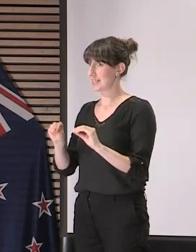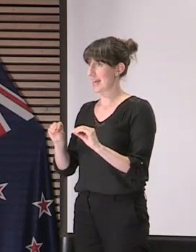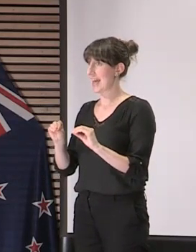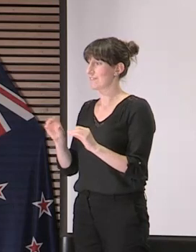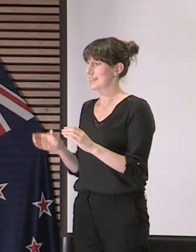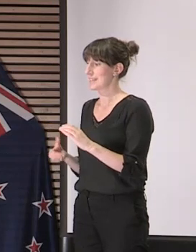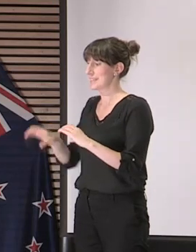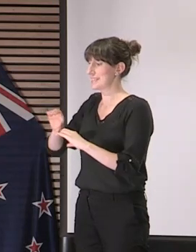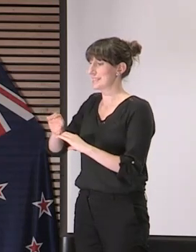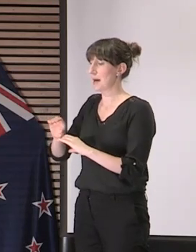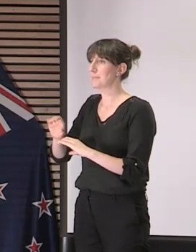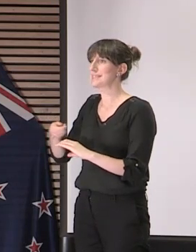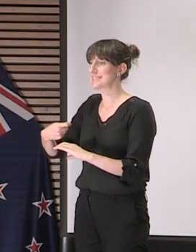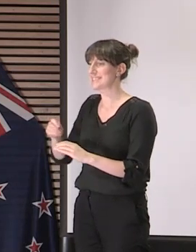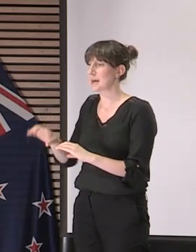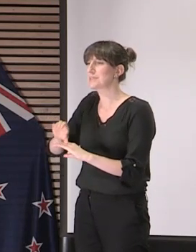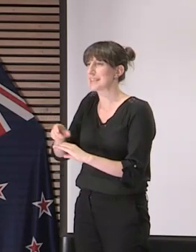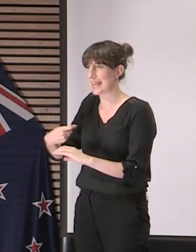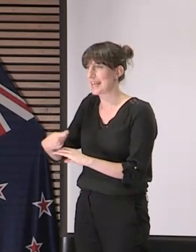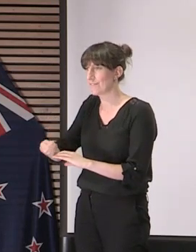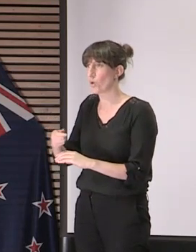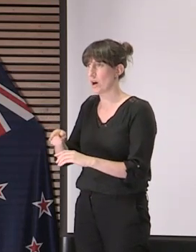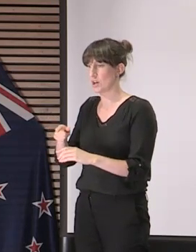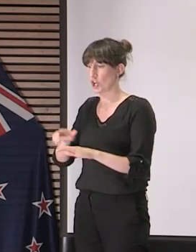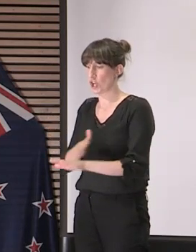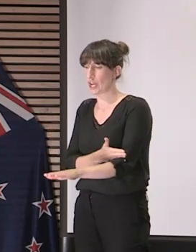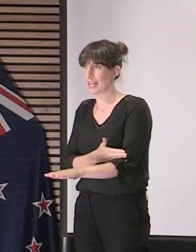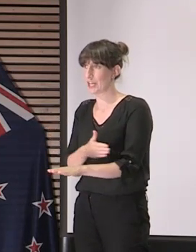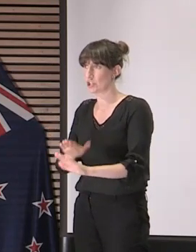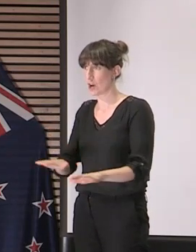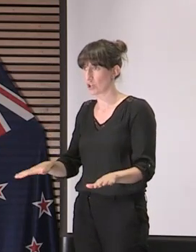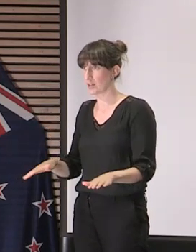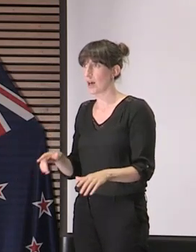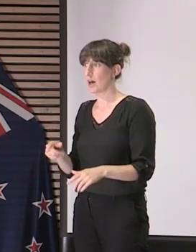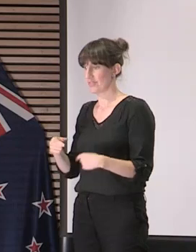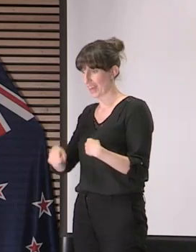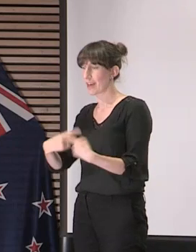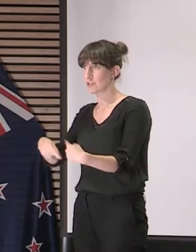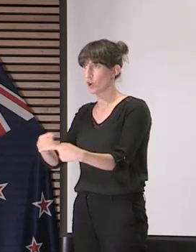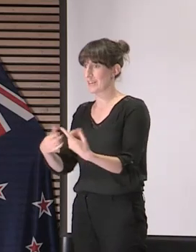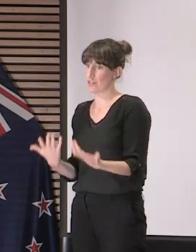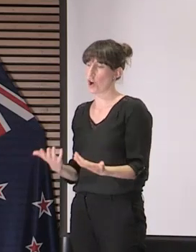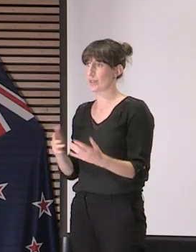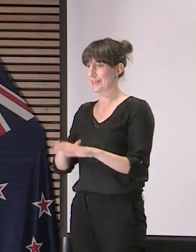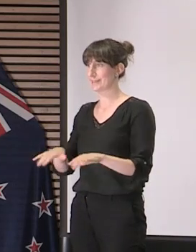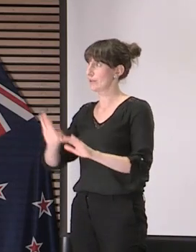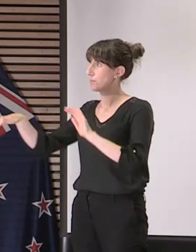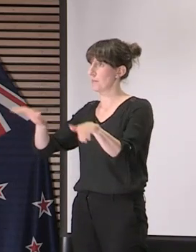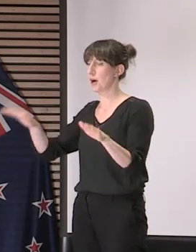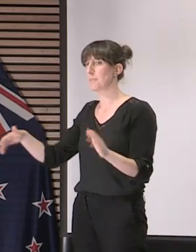through this lockdown period. So the ministry of